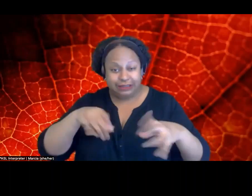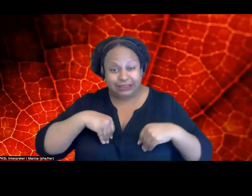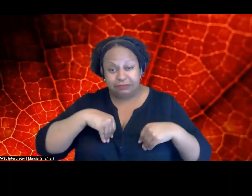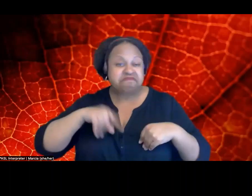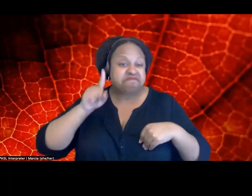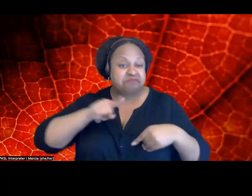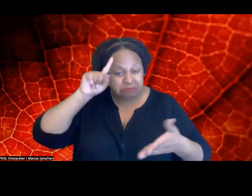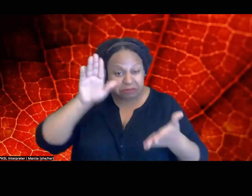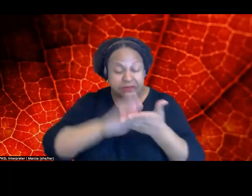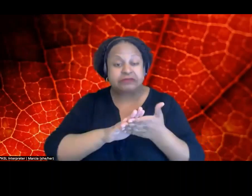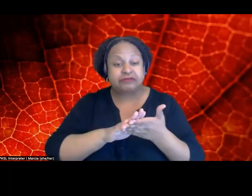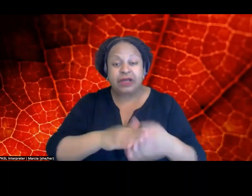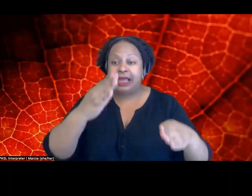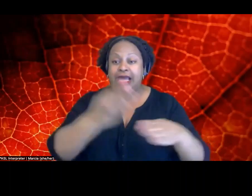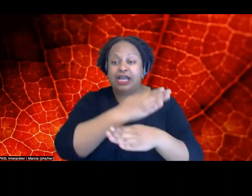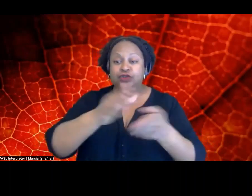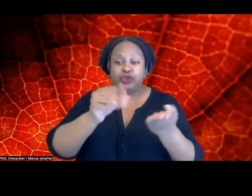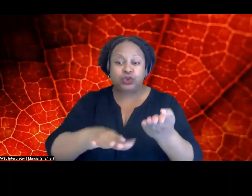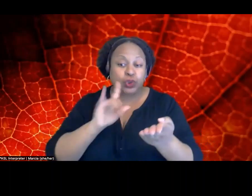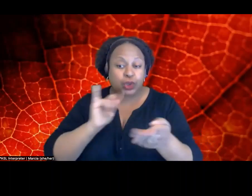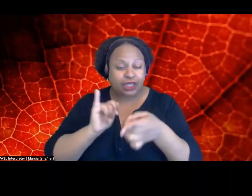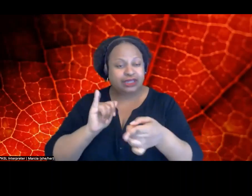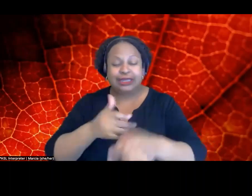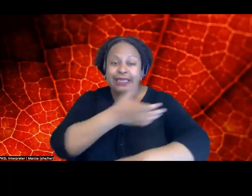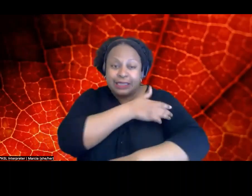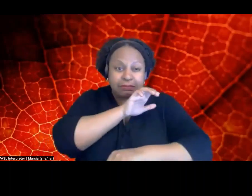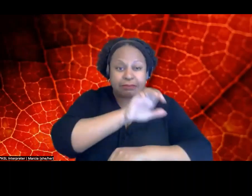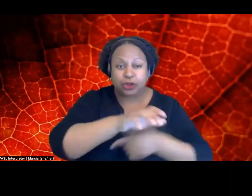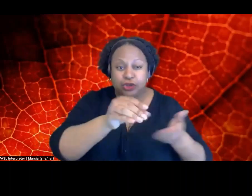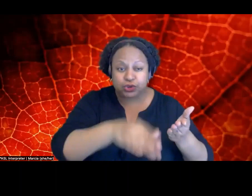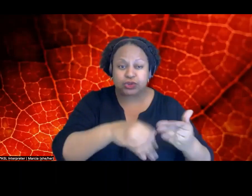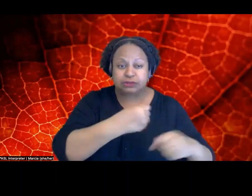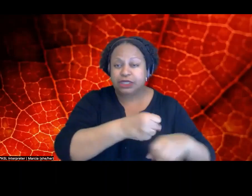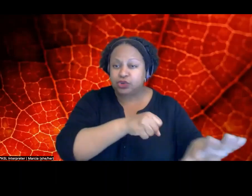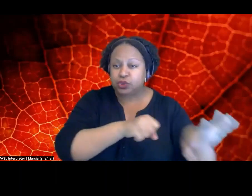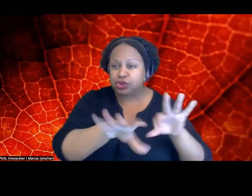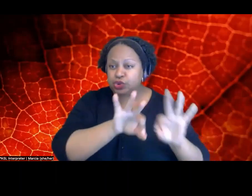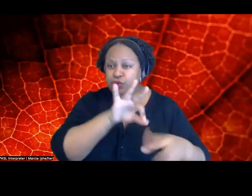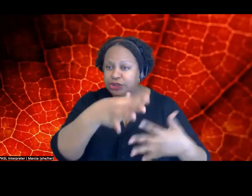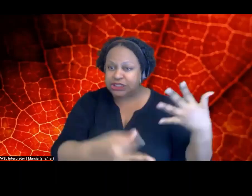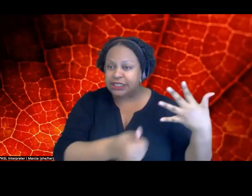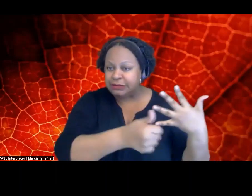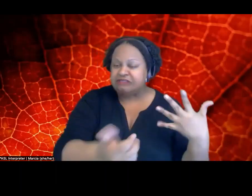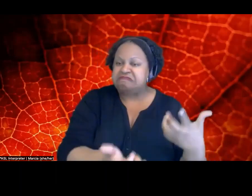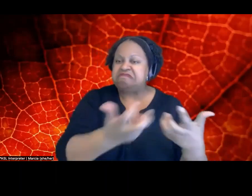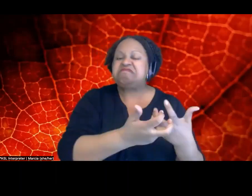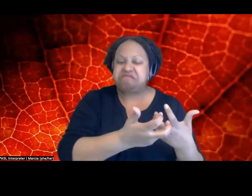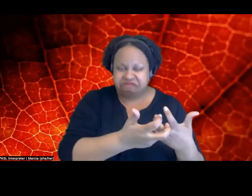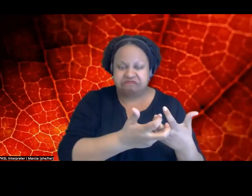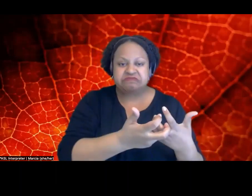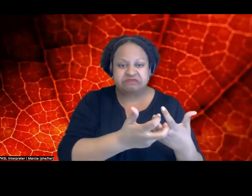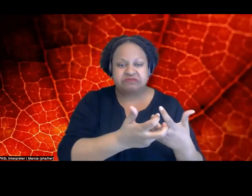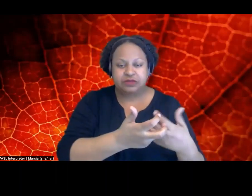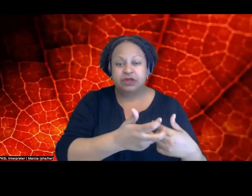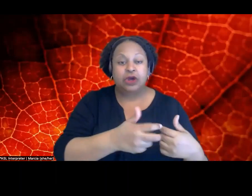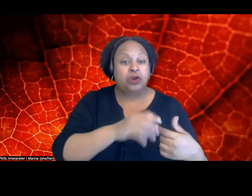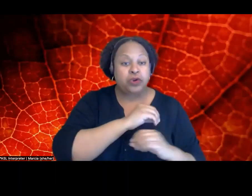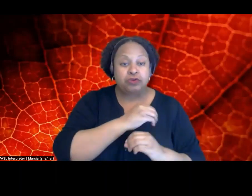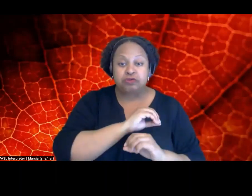average student and empower students to make individual choices about what works for them. There is no one size fits all.